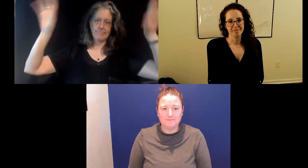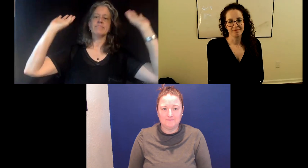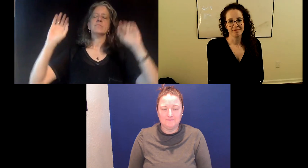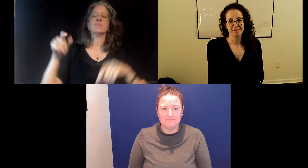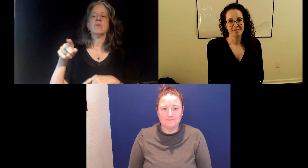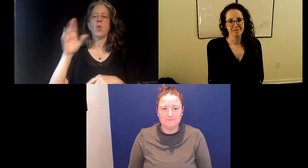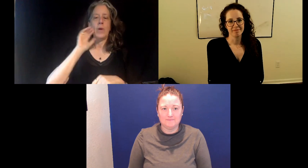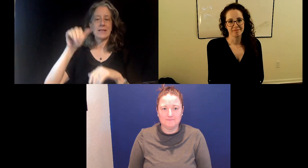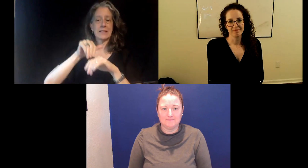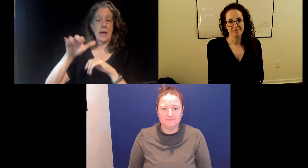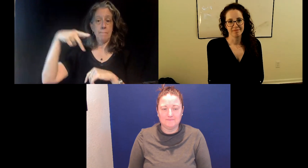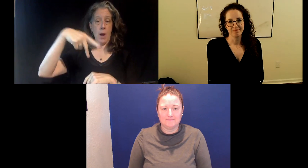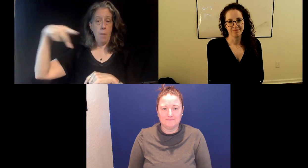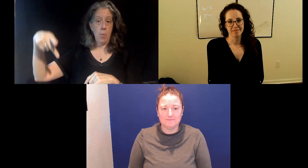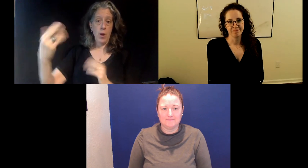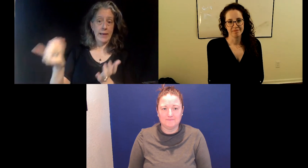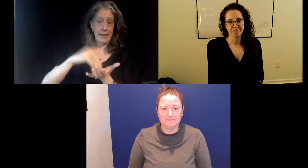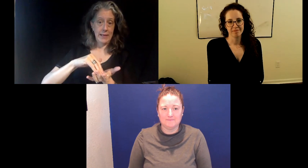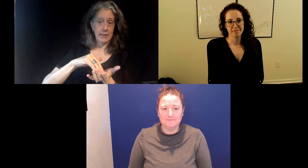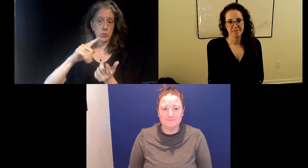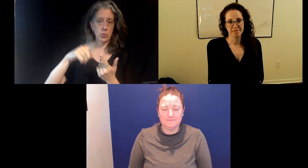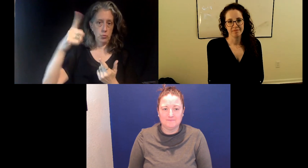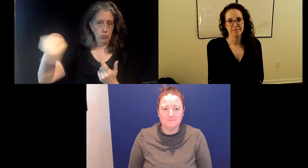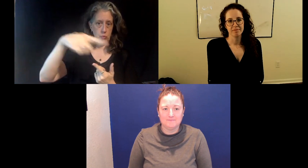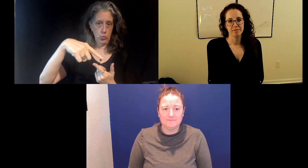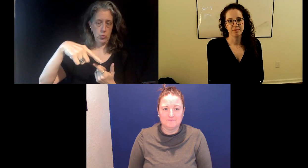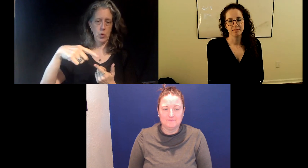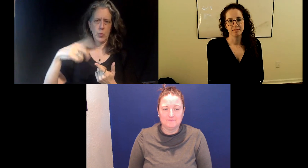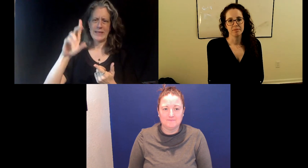this session is finished of course we will be sending our powerpoint